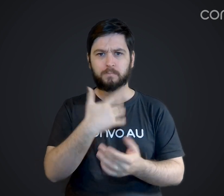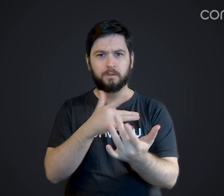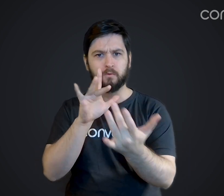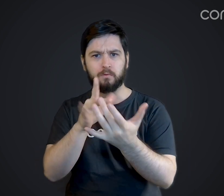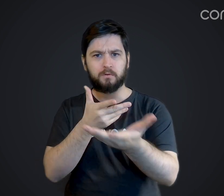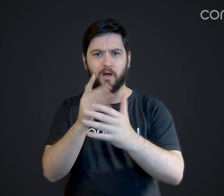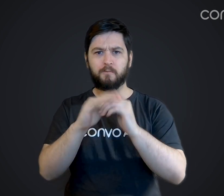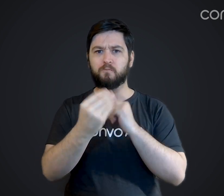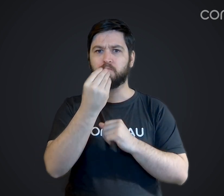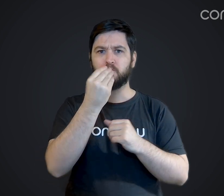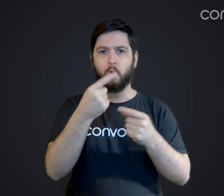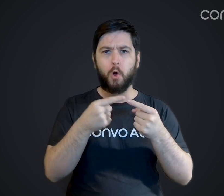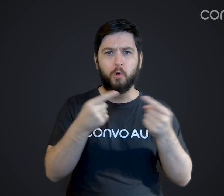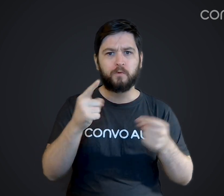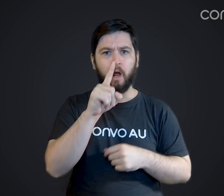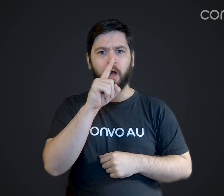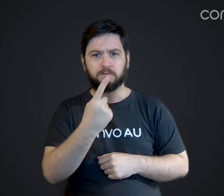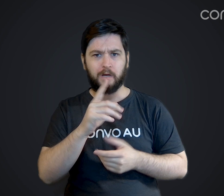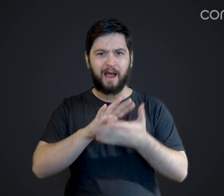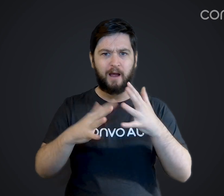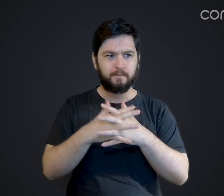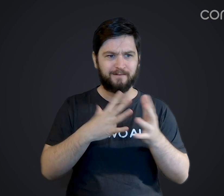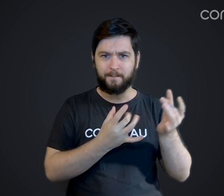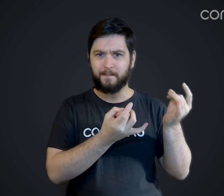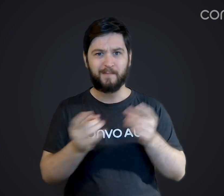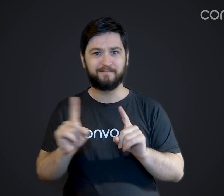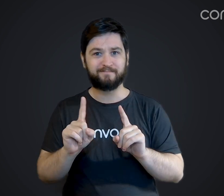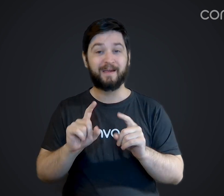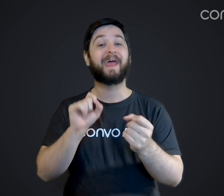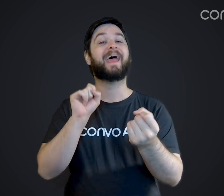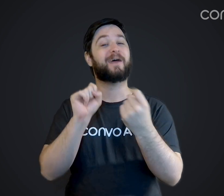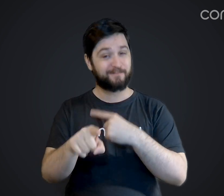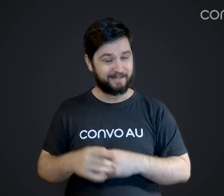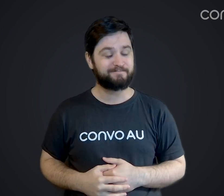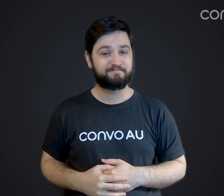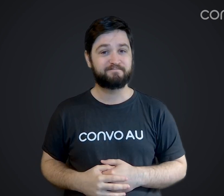such as ordering food and considering any allergies or dietary restrictions.